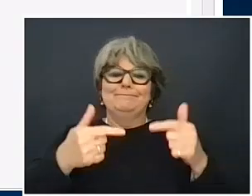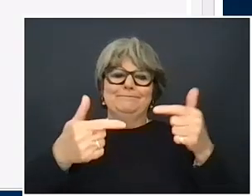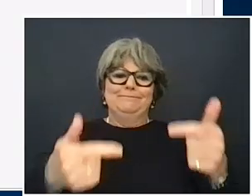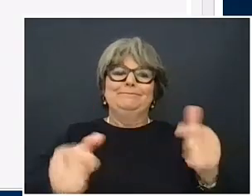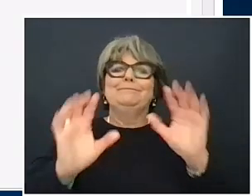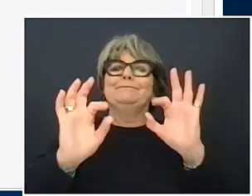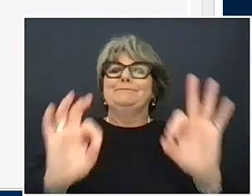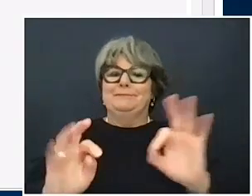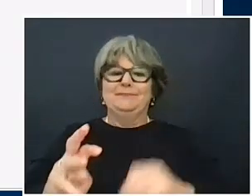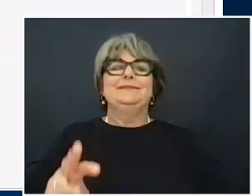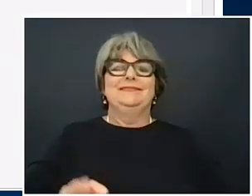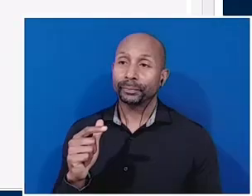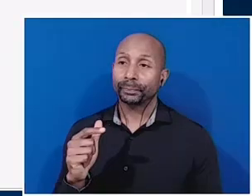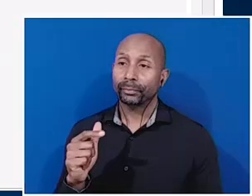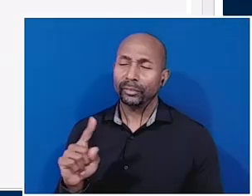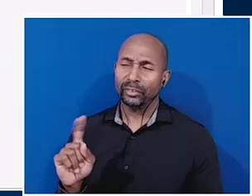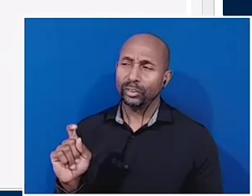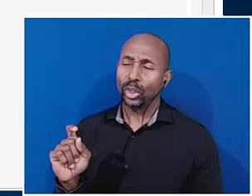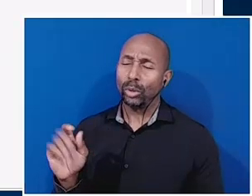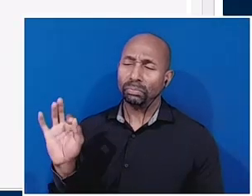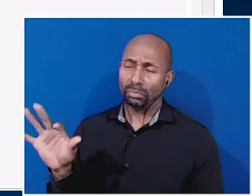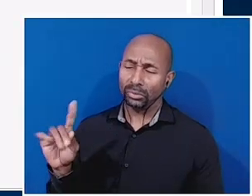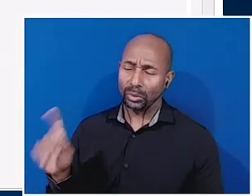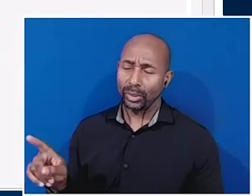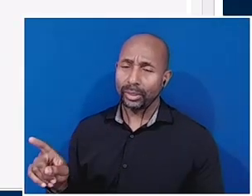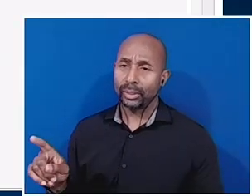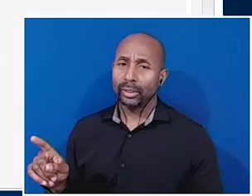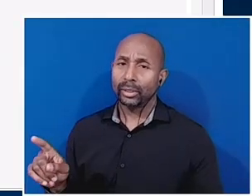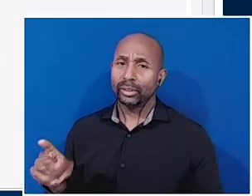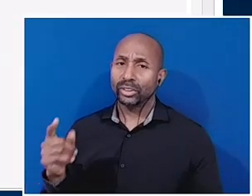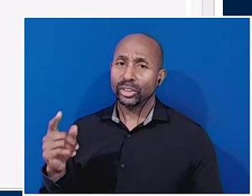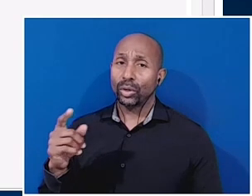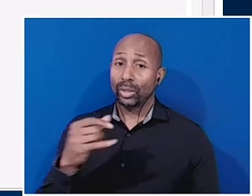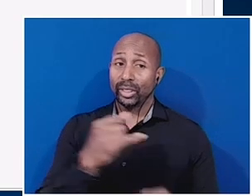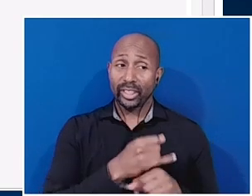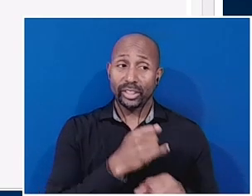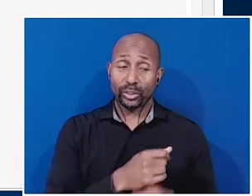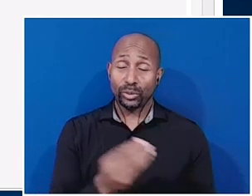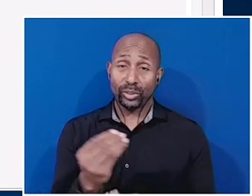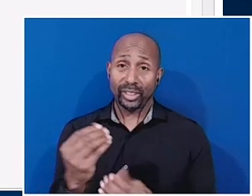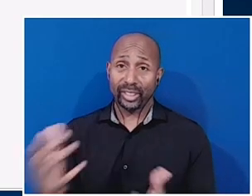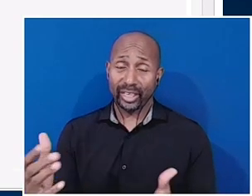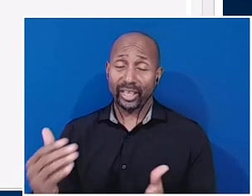question. What benefit does it serve for the institution to provide a list of currently enrolled students to their creditor at the point they're going